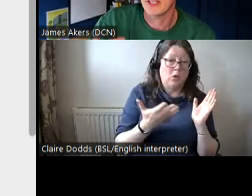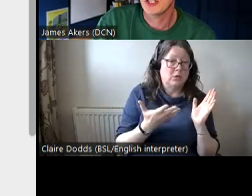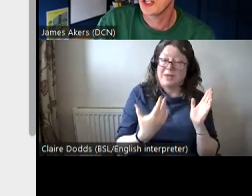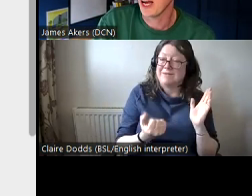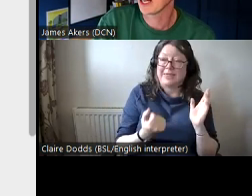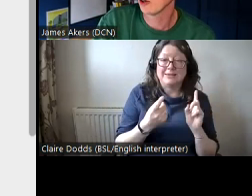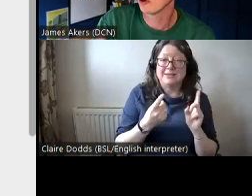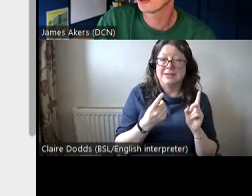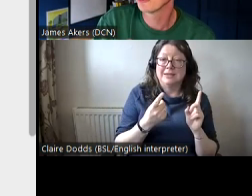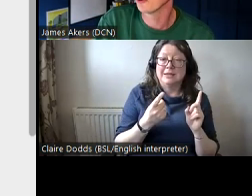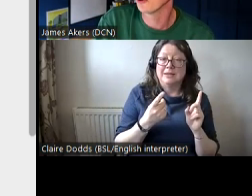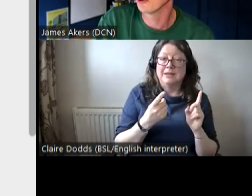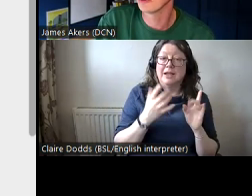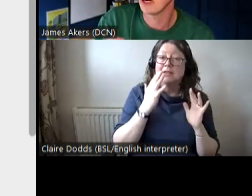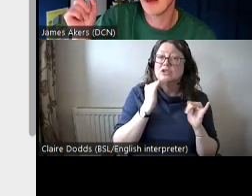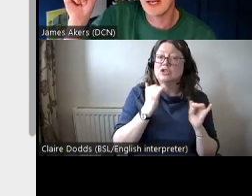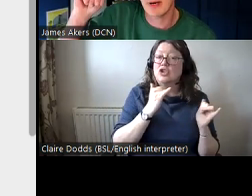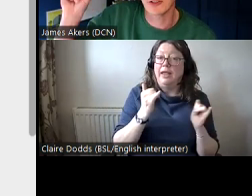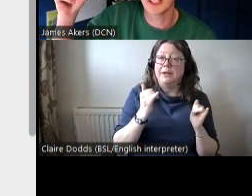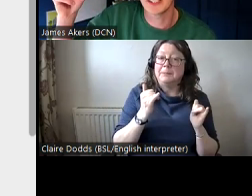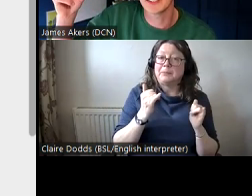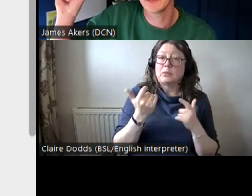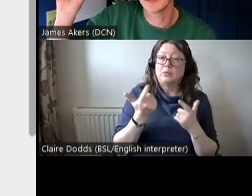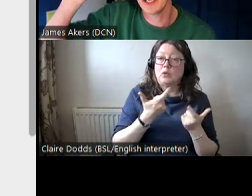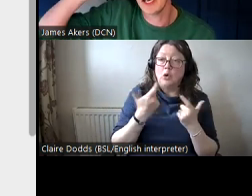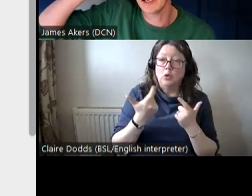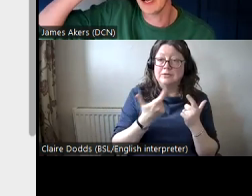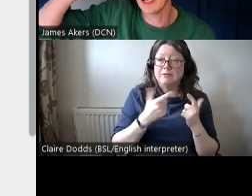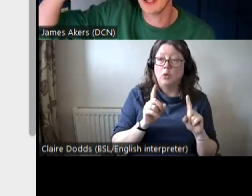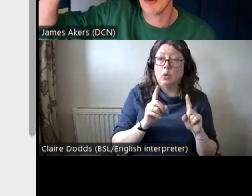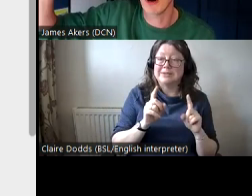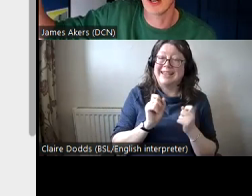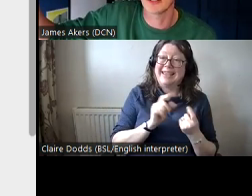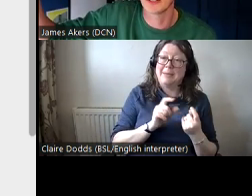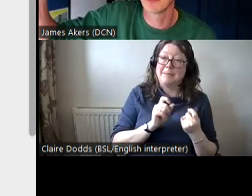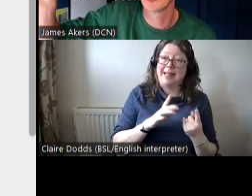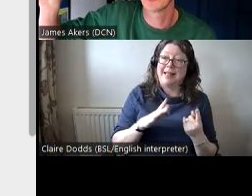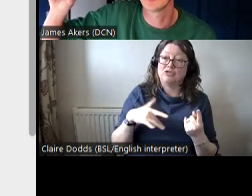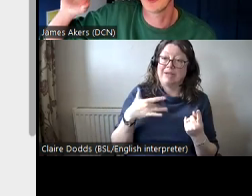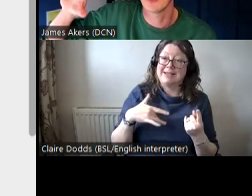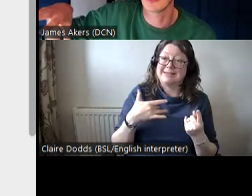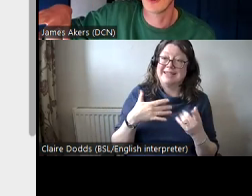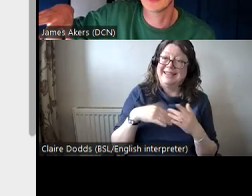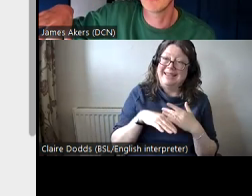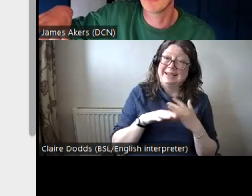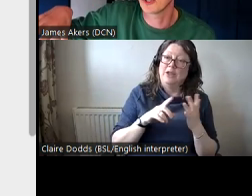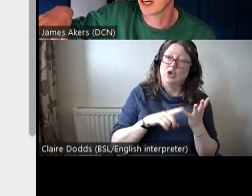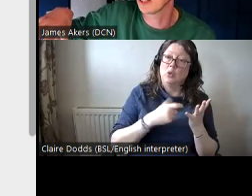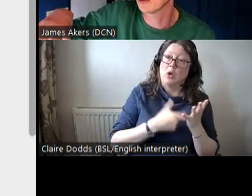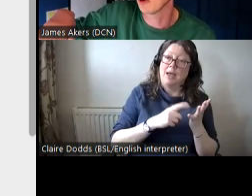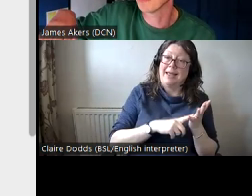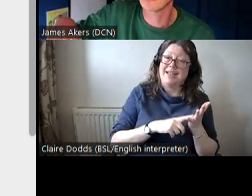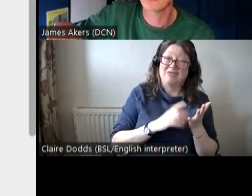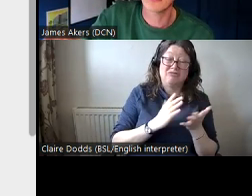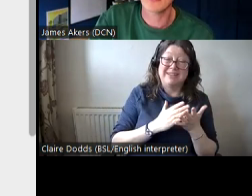This check looks for email addresses in any URLs. It's only a quite simple check, this one,